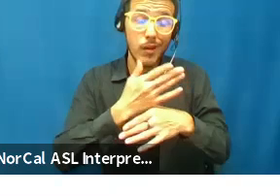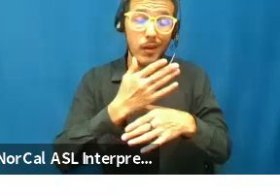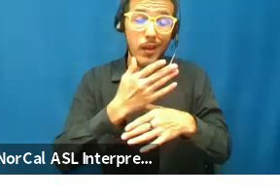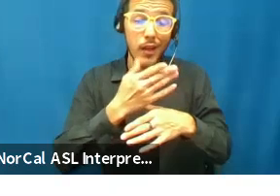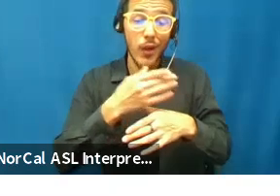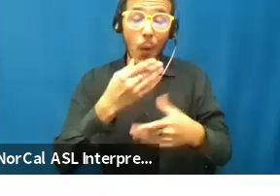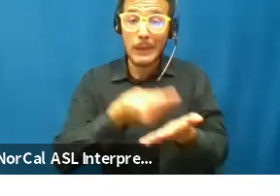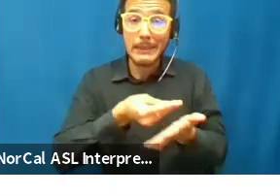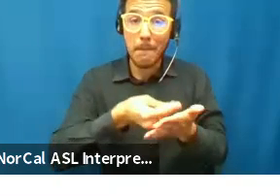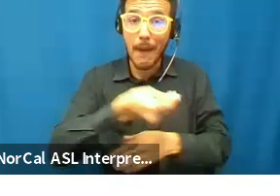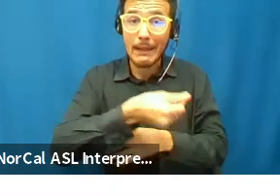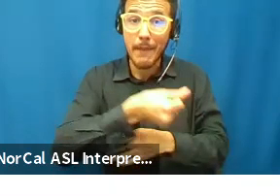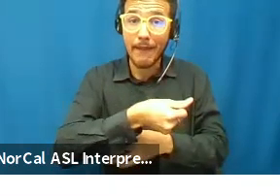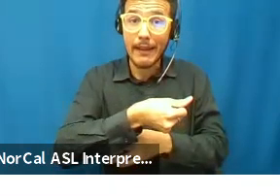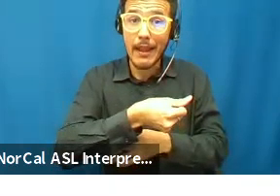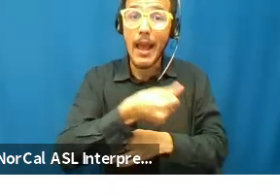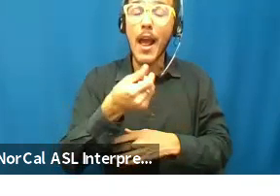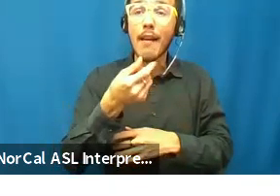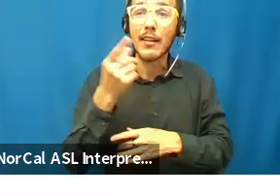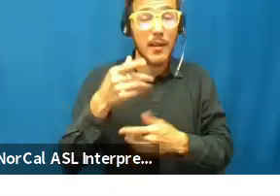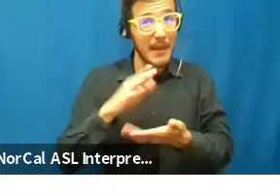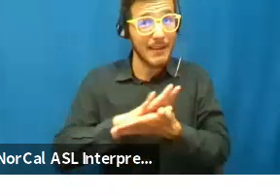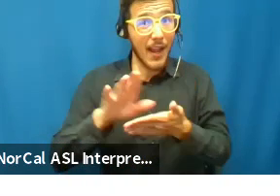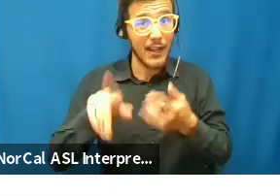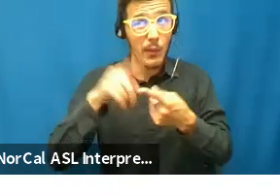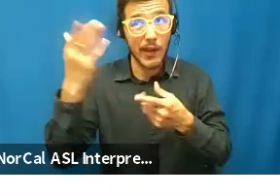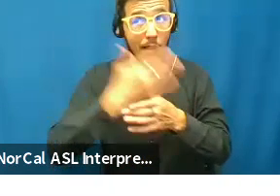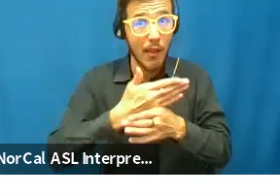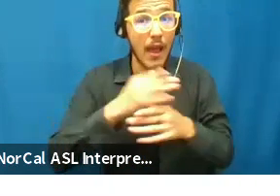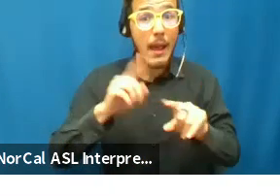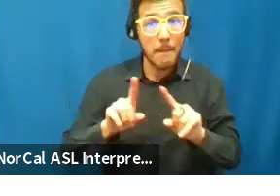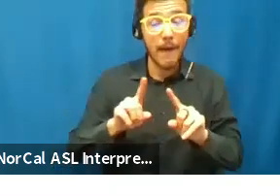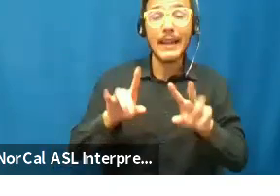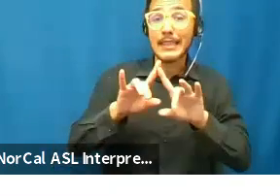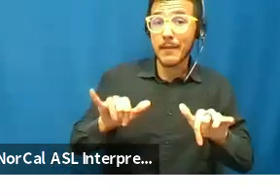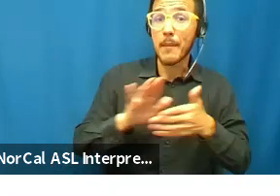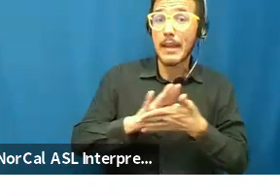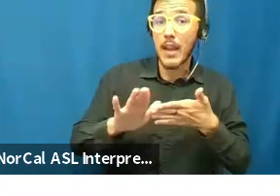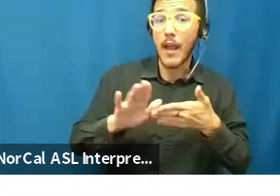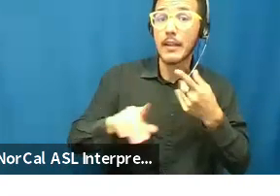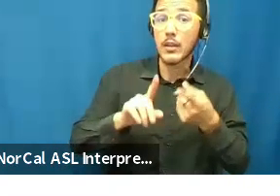the organization would put pressure on the departments to include our approved budget